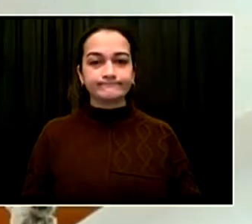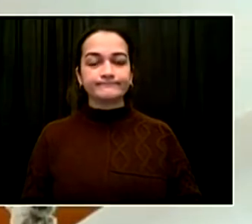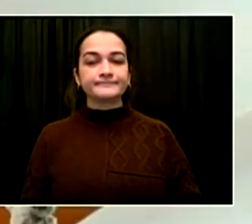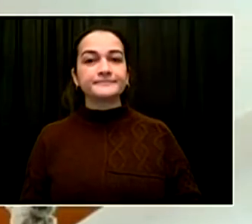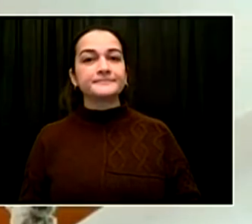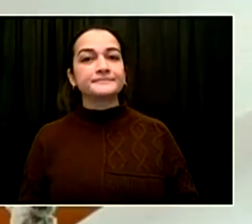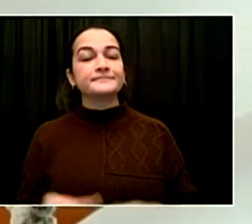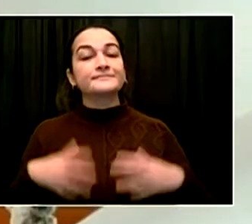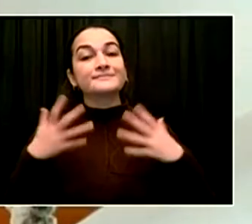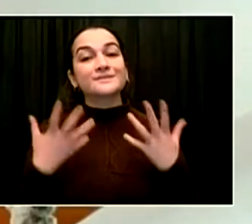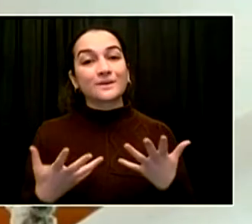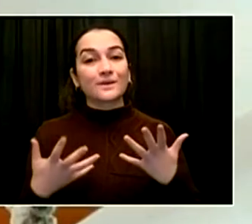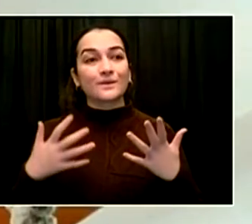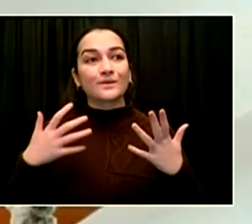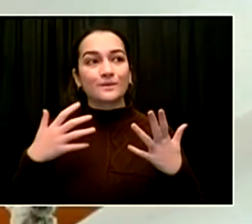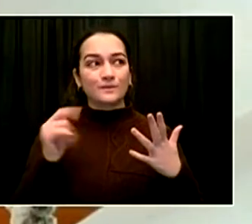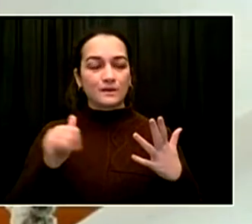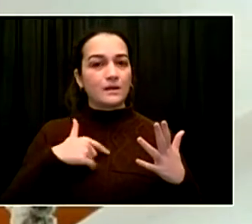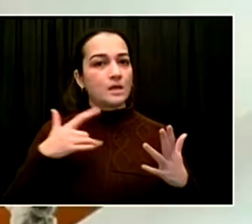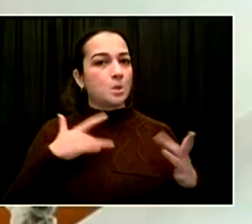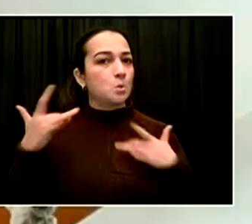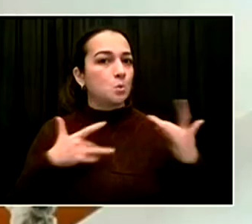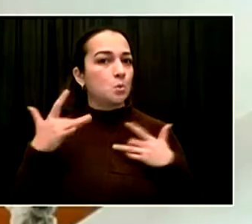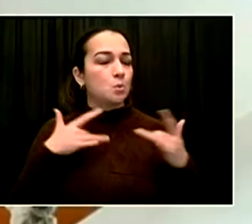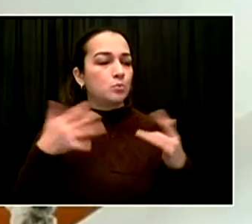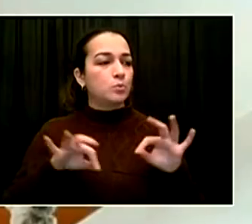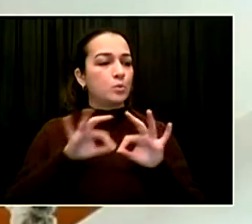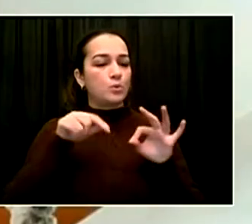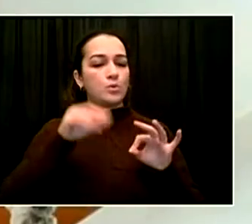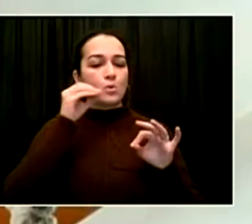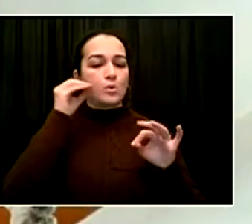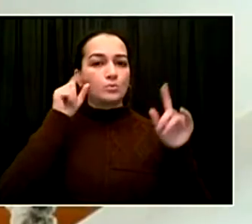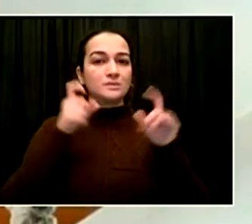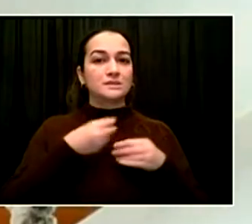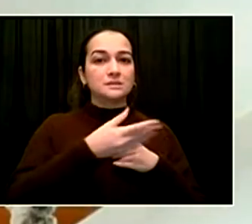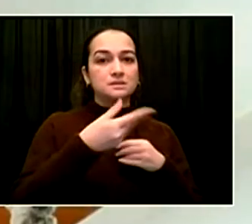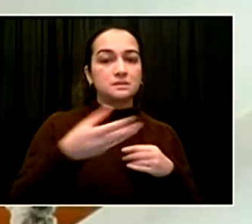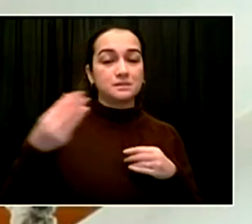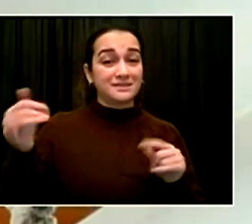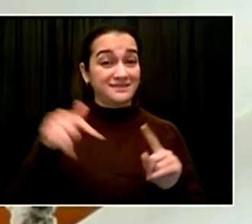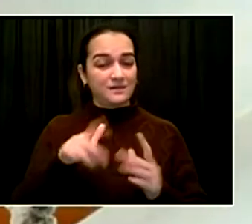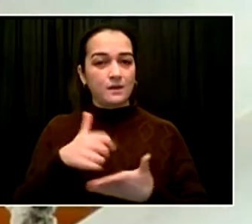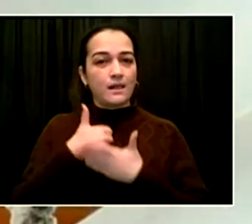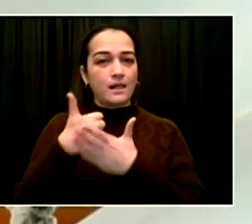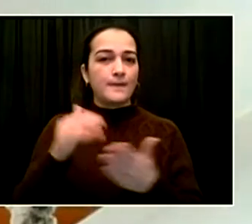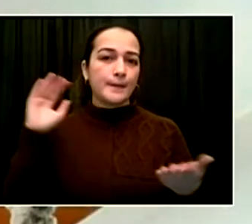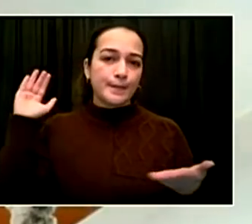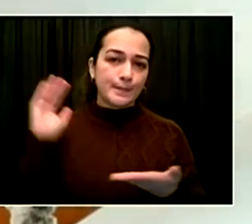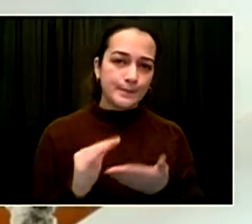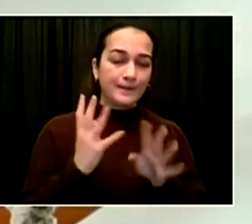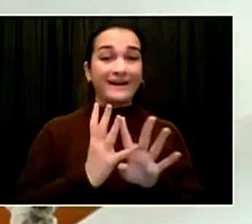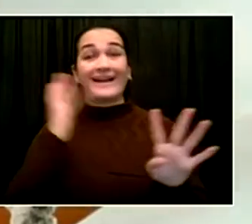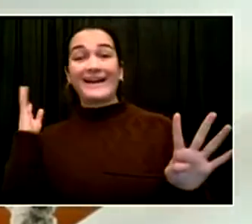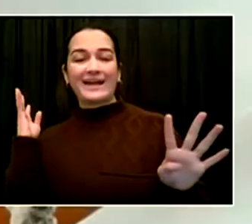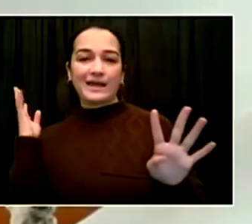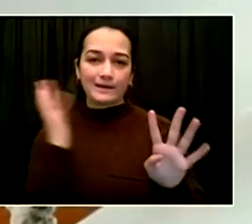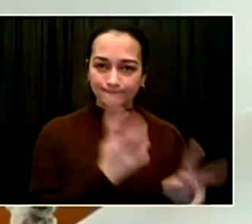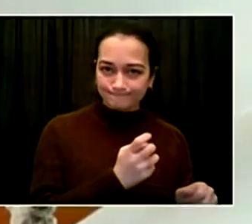TO EVER HAVE THE DECISION TO GET TESTED AND I WANT TO HELP THEM. COME BETWEEN THE HOME TEST KITS